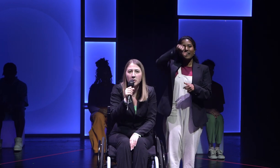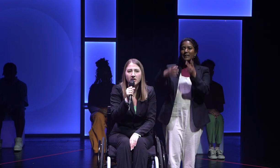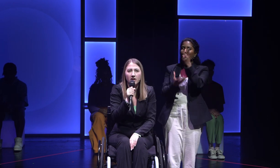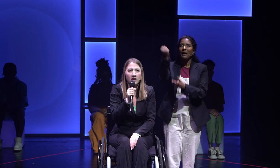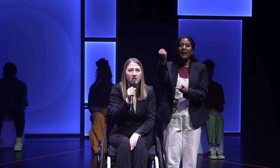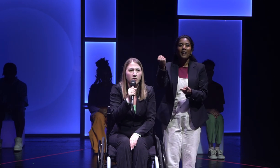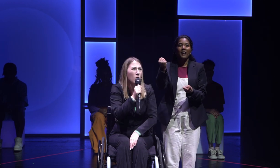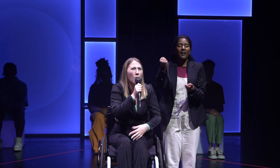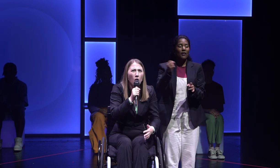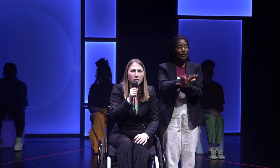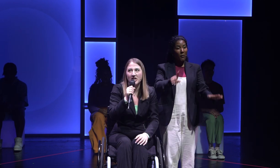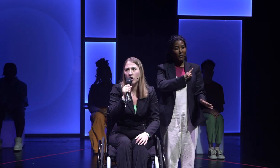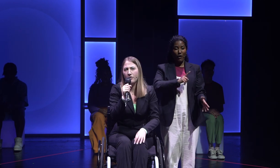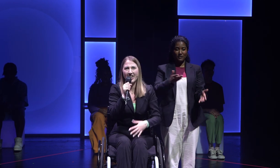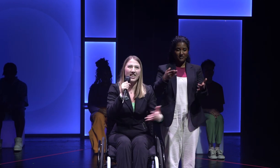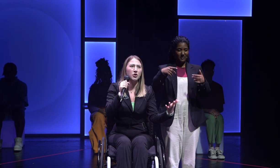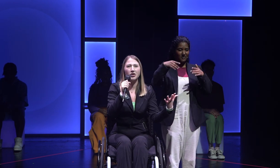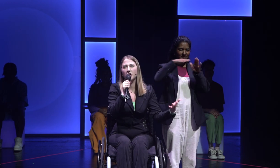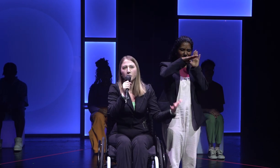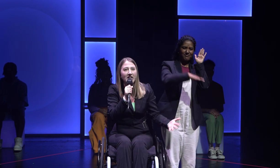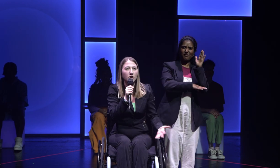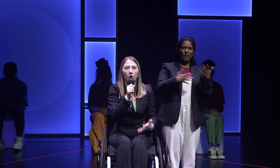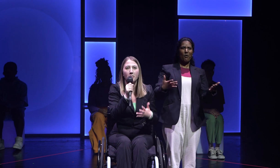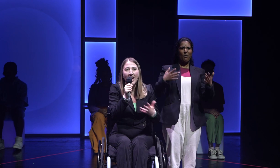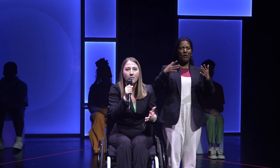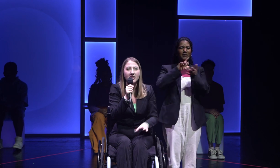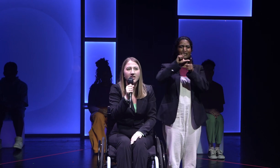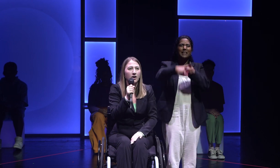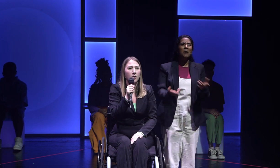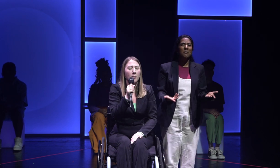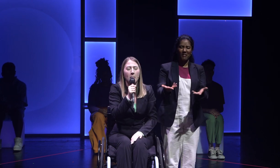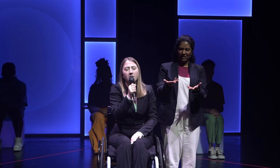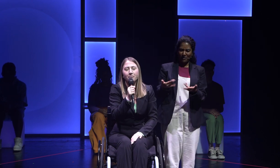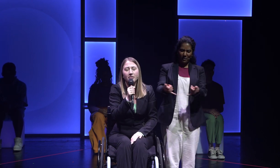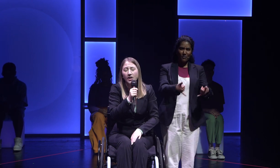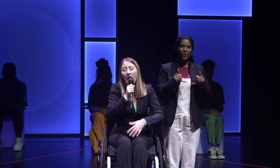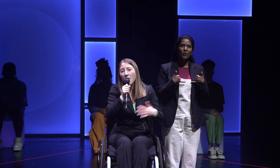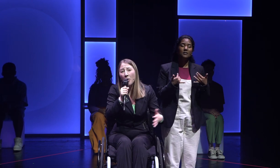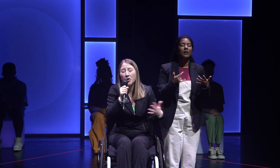Not awards based on our financial situation or impairment. And I know I